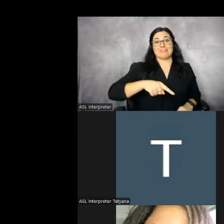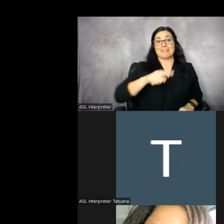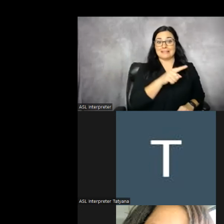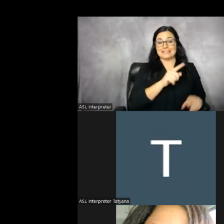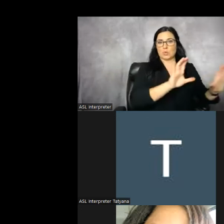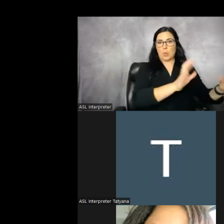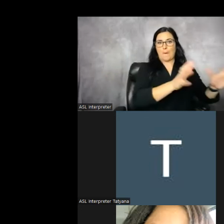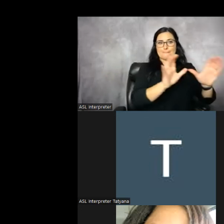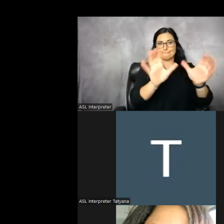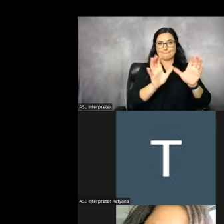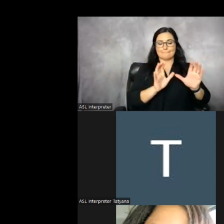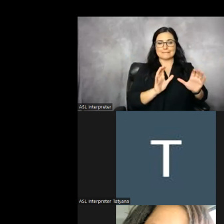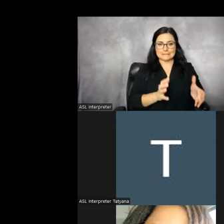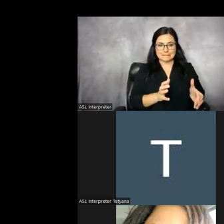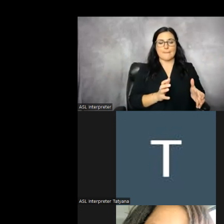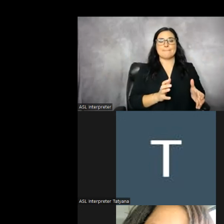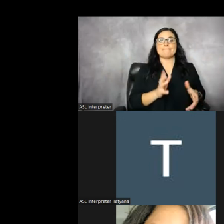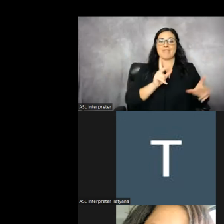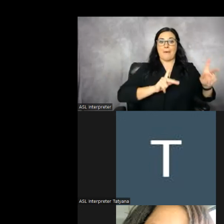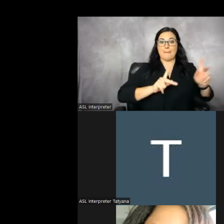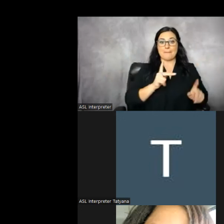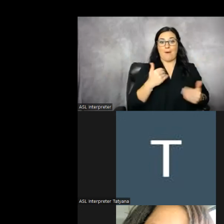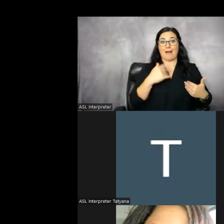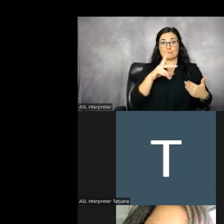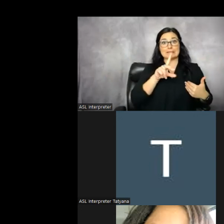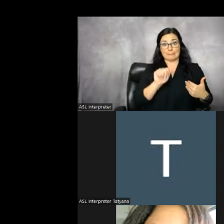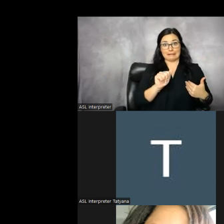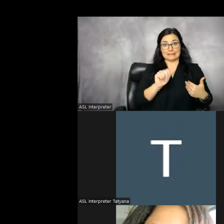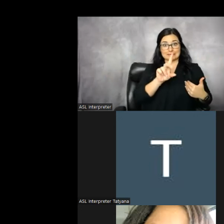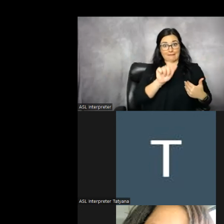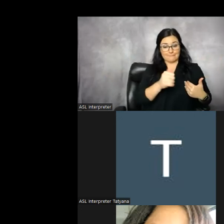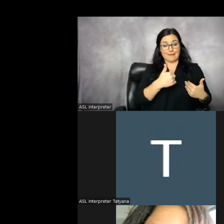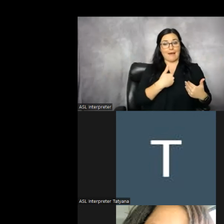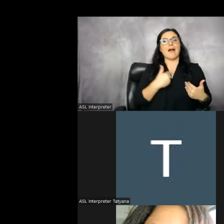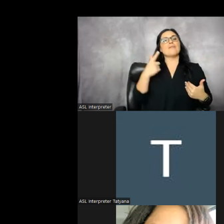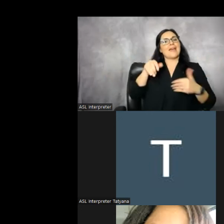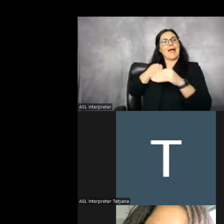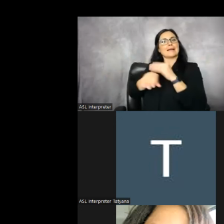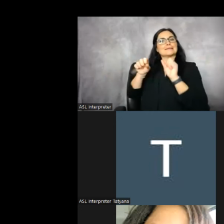of people with disabilities access to inaccessible technologies.